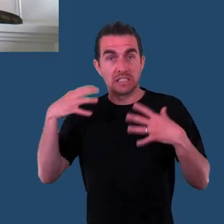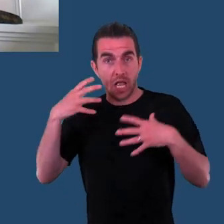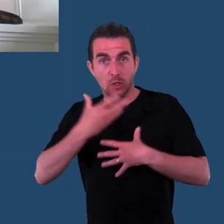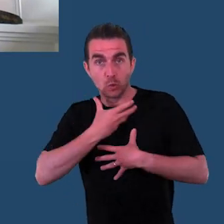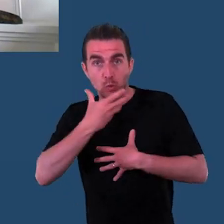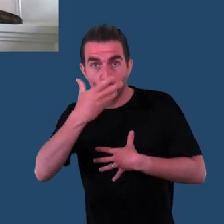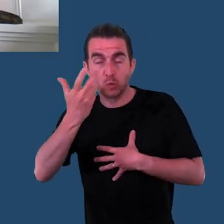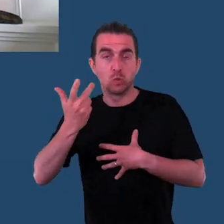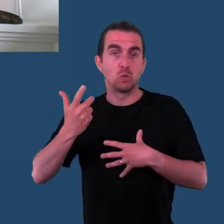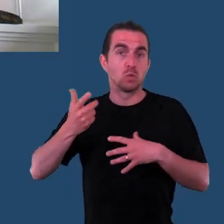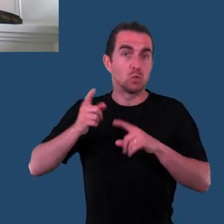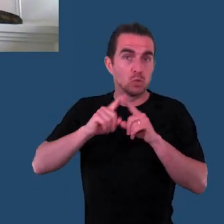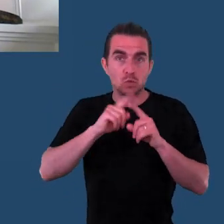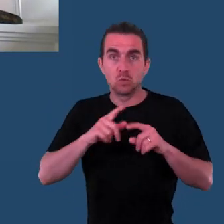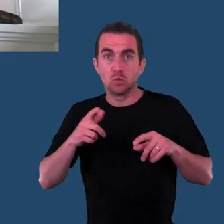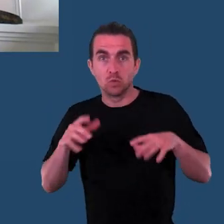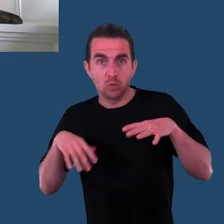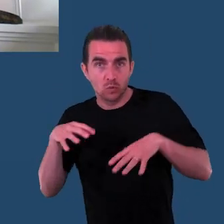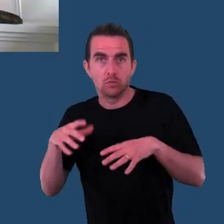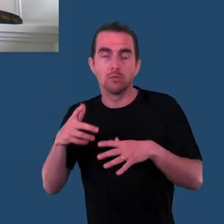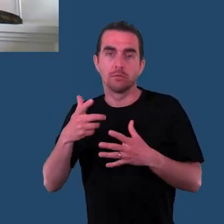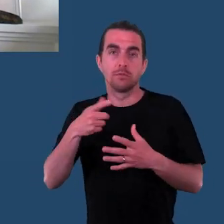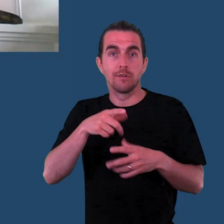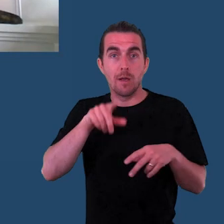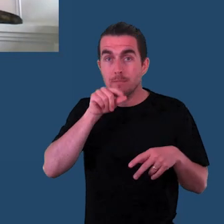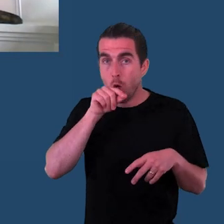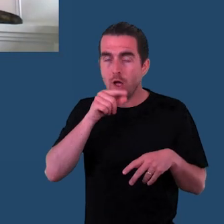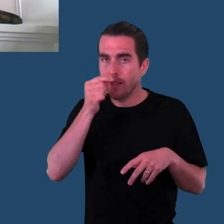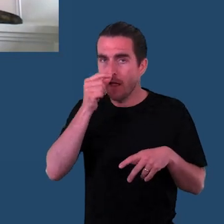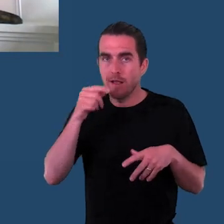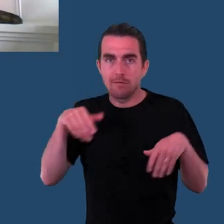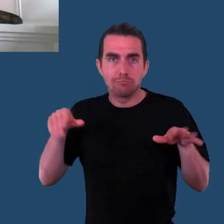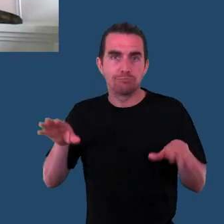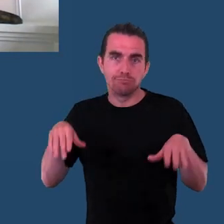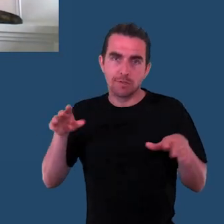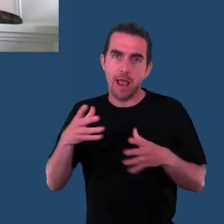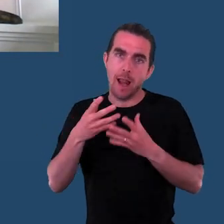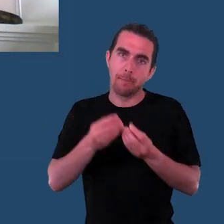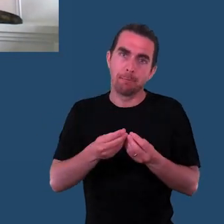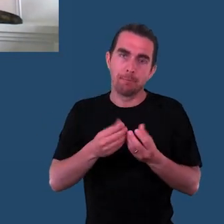And in birds, obviously, that's helpful for flying, and getting them off the ground.